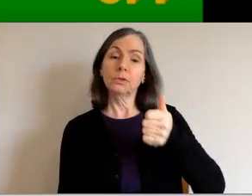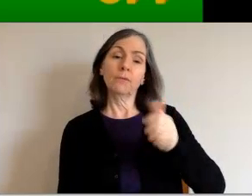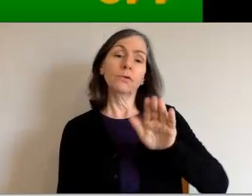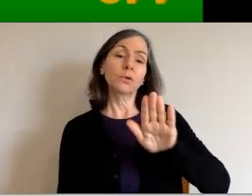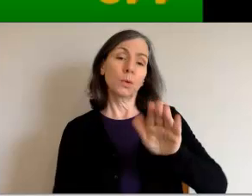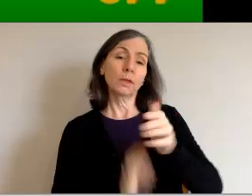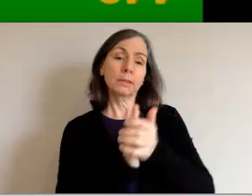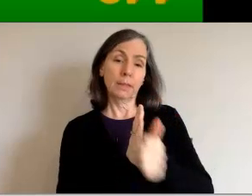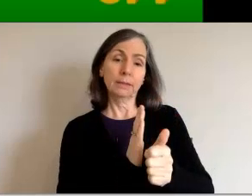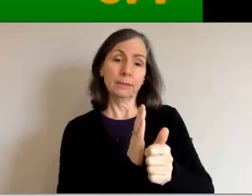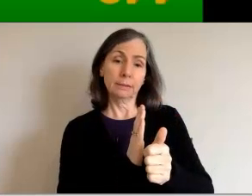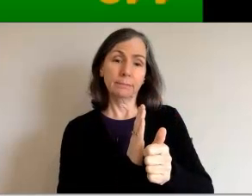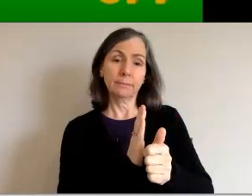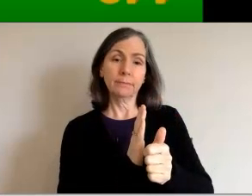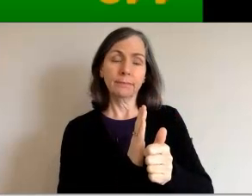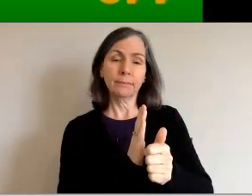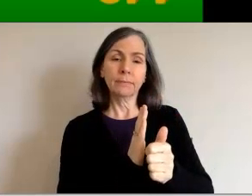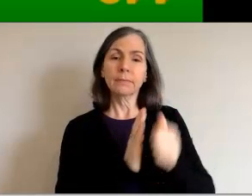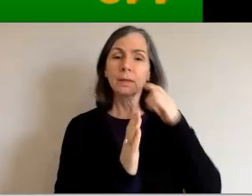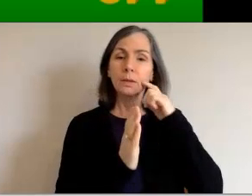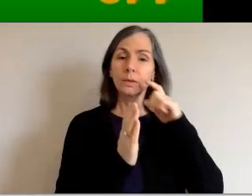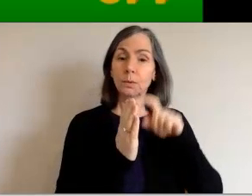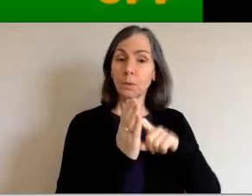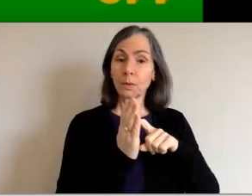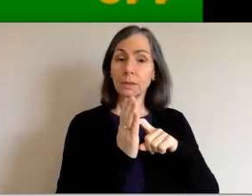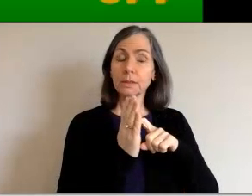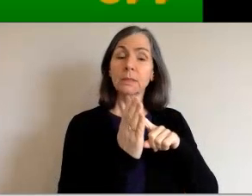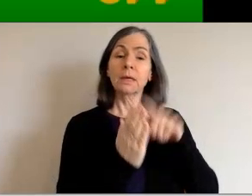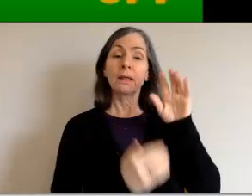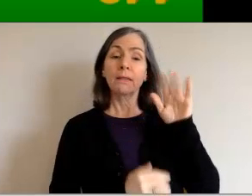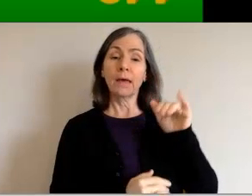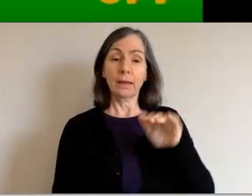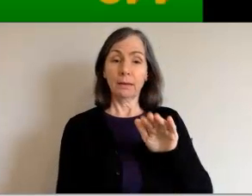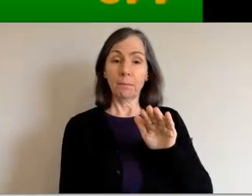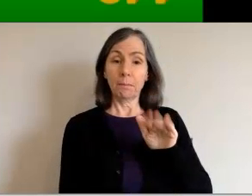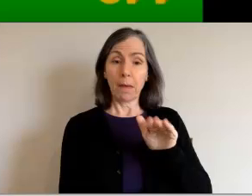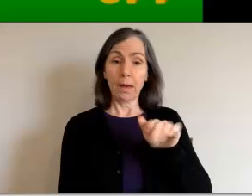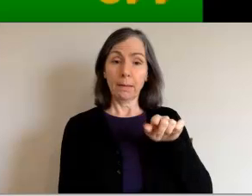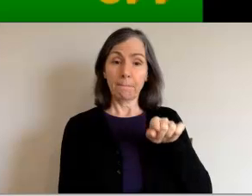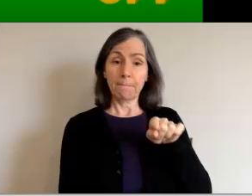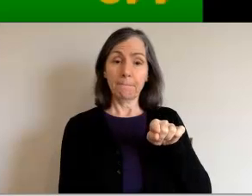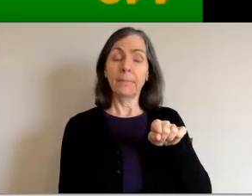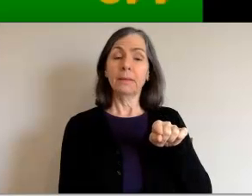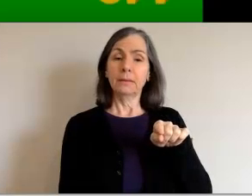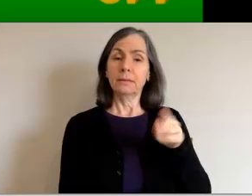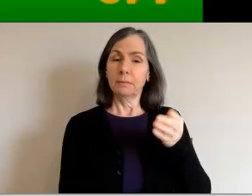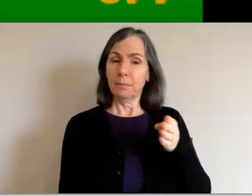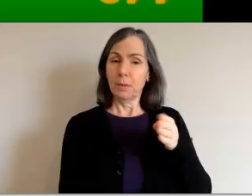So you see on the Personalized Path, at the bottom, it says: "Take pre-test"